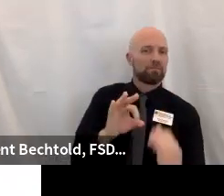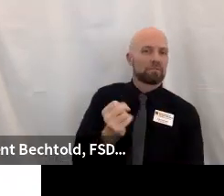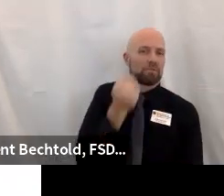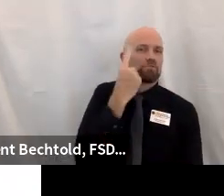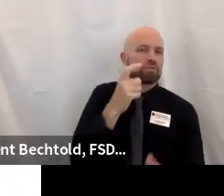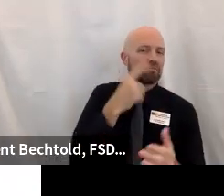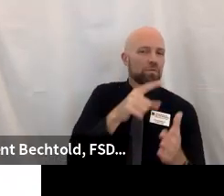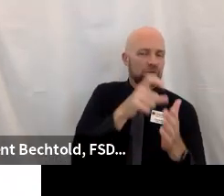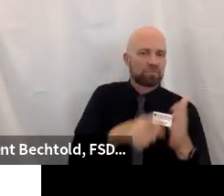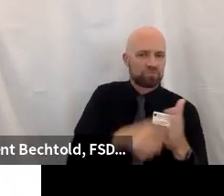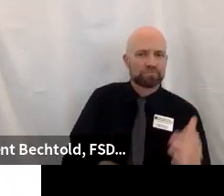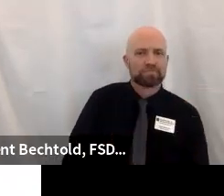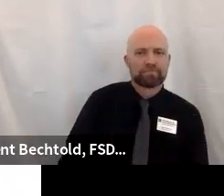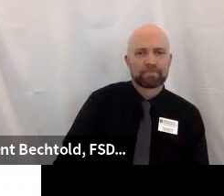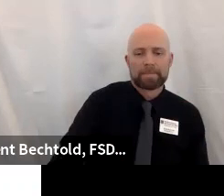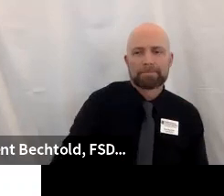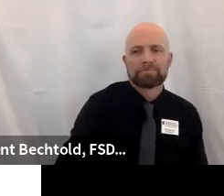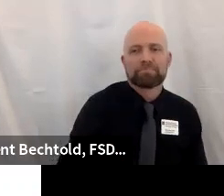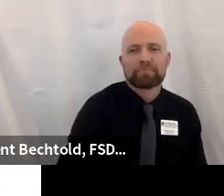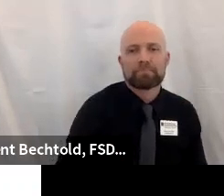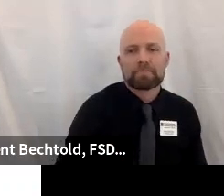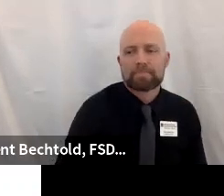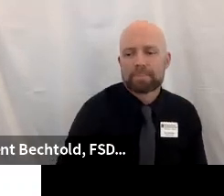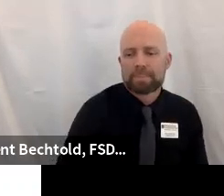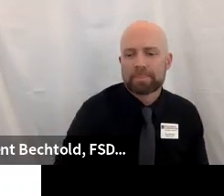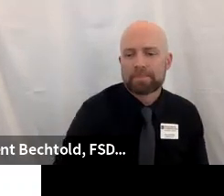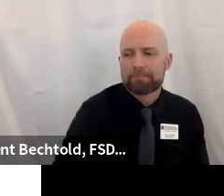surface reading fluency or deep reading fluency, you can read that article